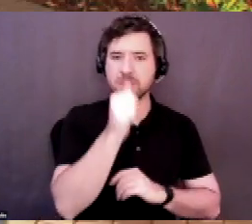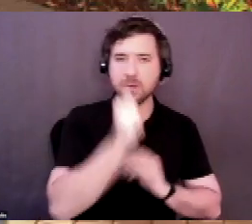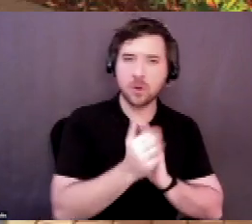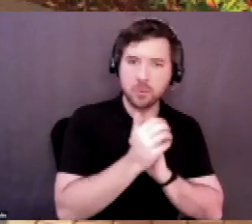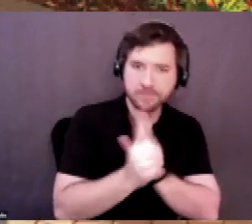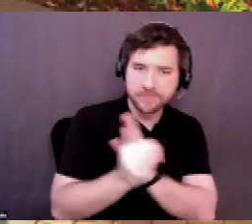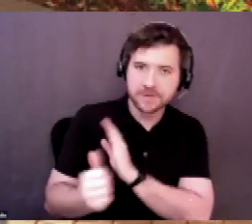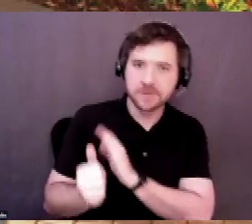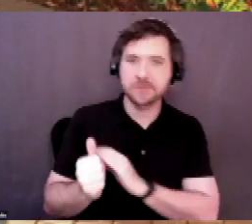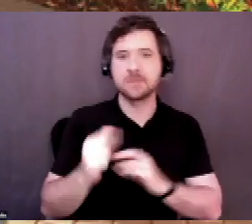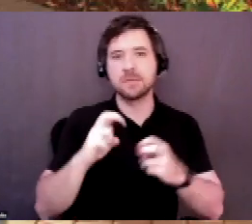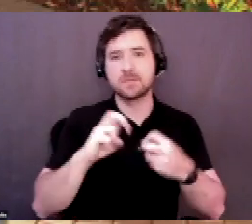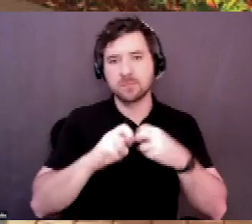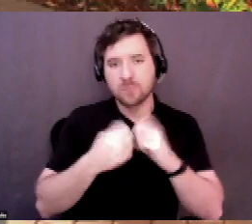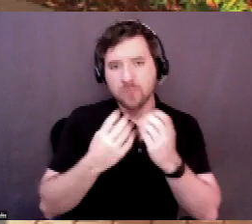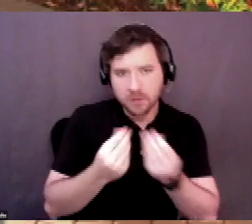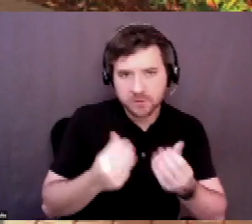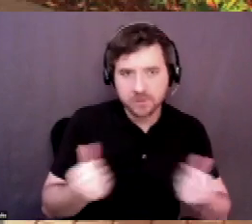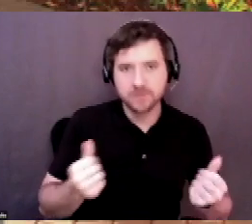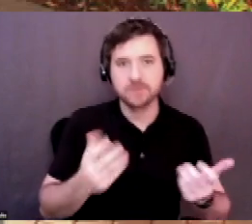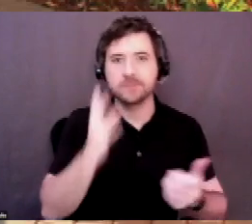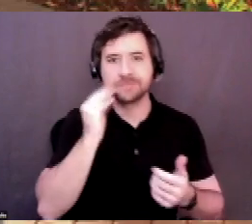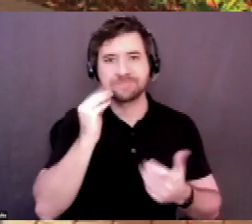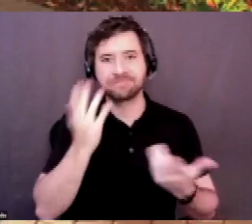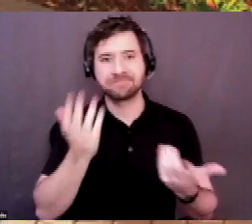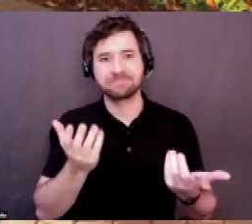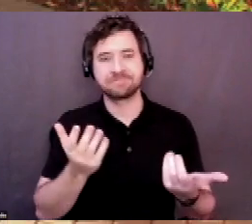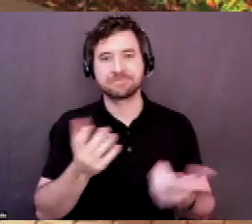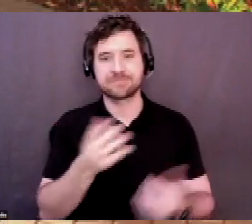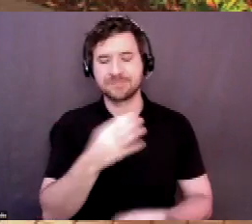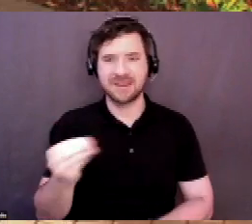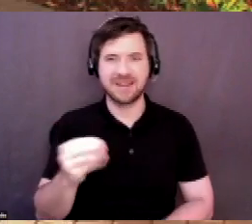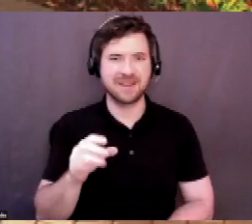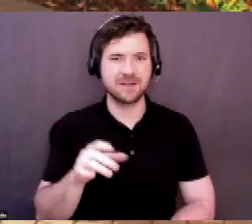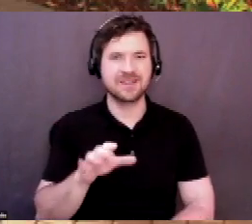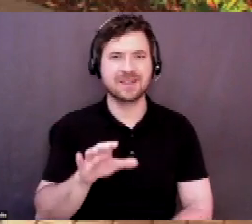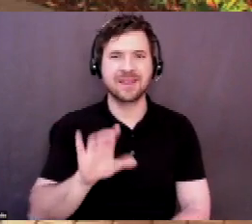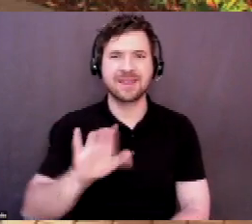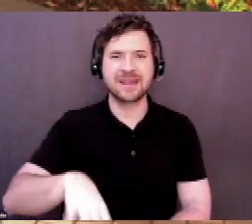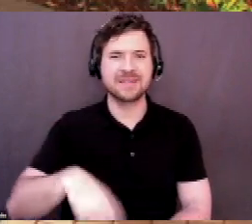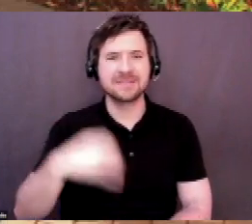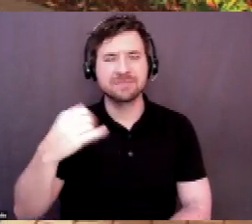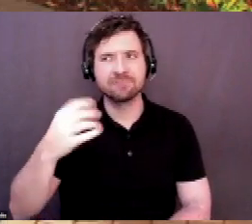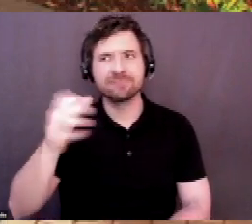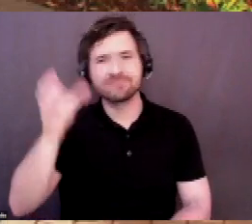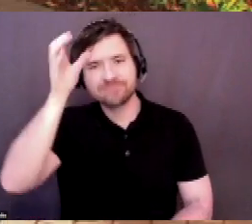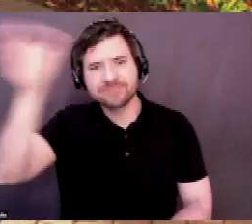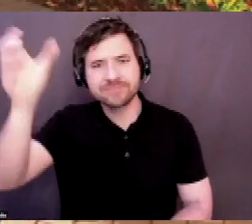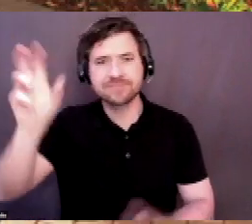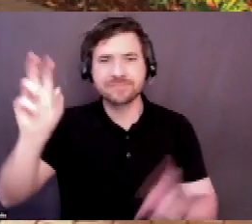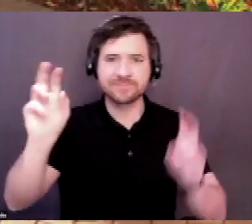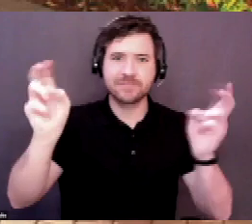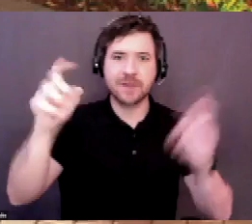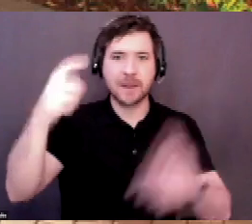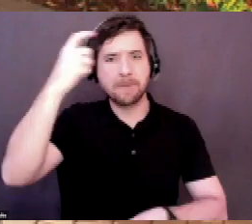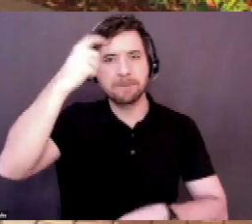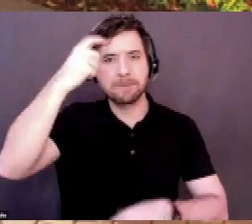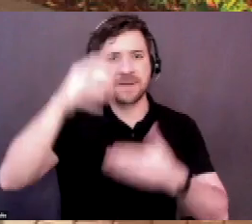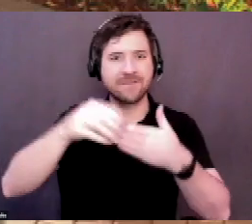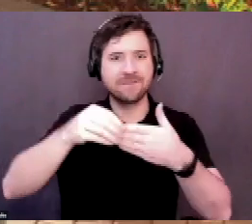I don't know, mental flexibility that you pick up when you're living in a world that is